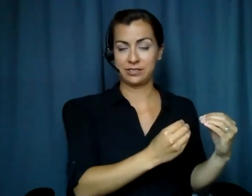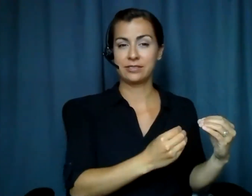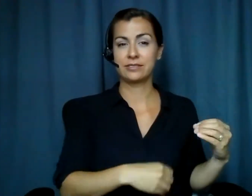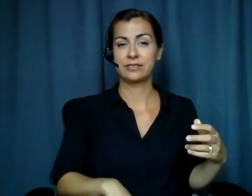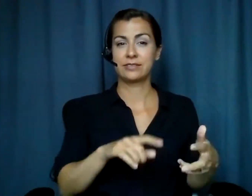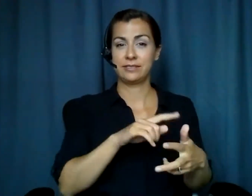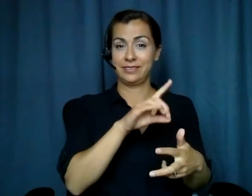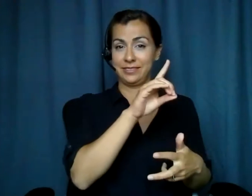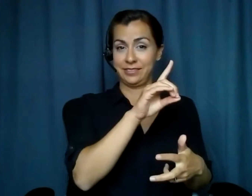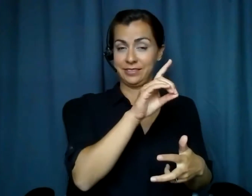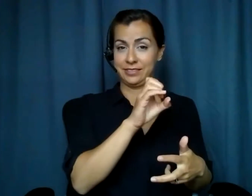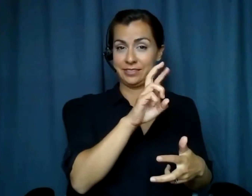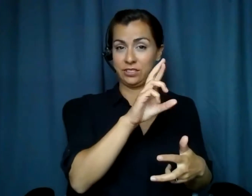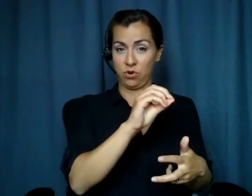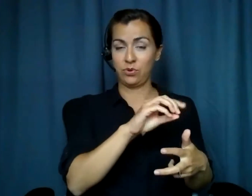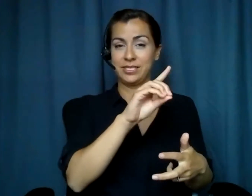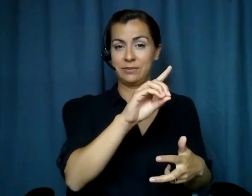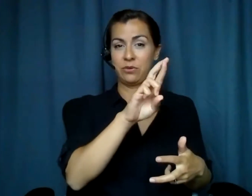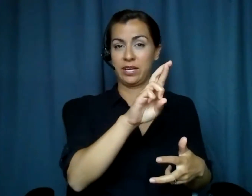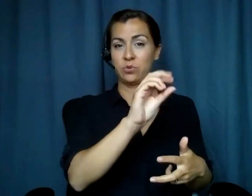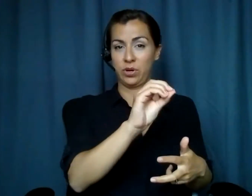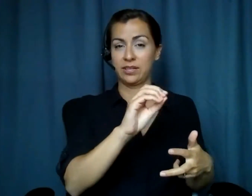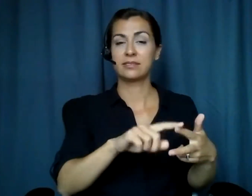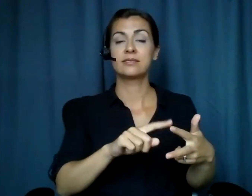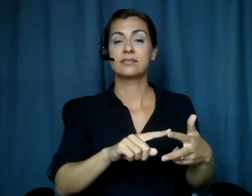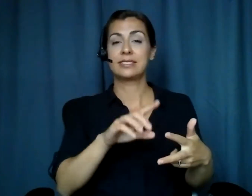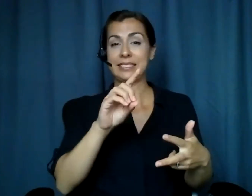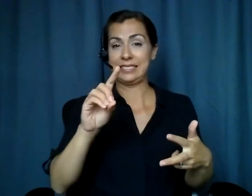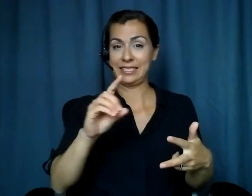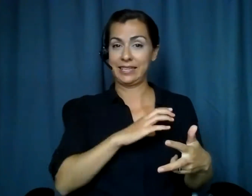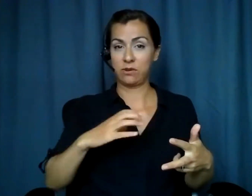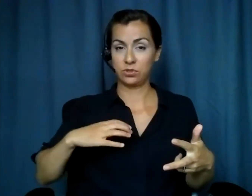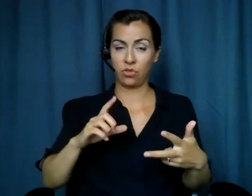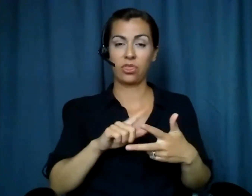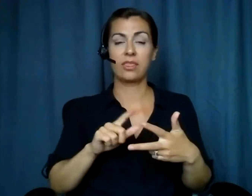Rights Oregon. With that I'll turn it over to Tom.